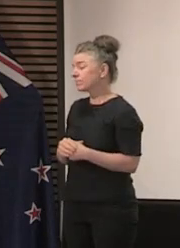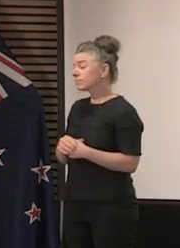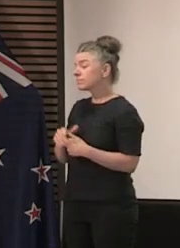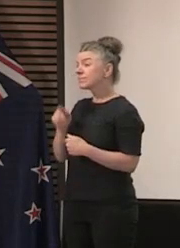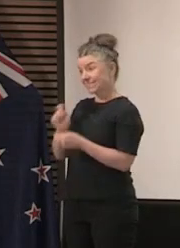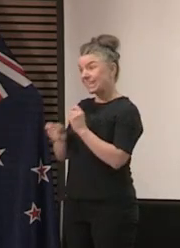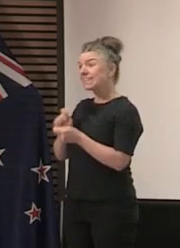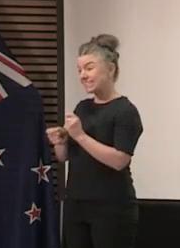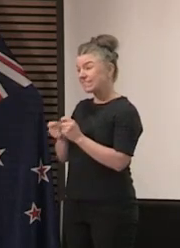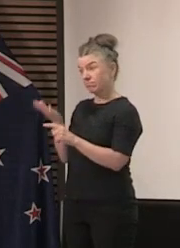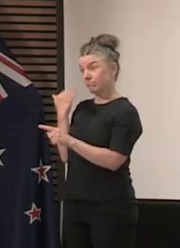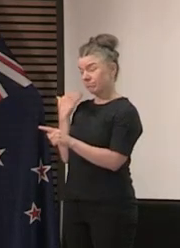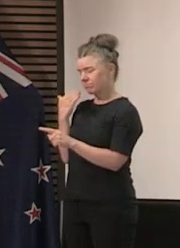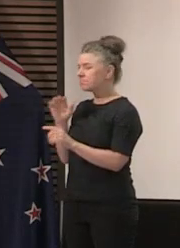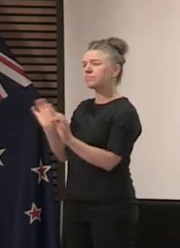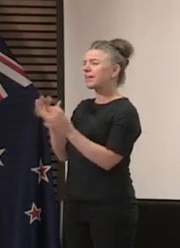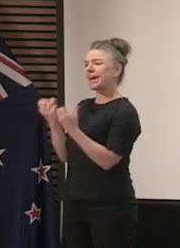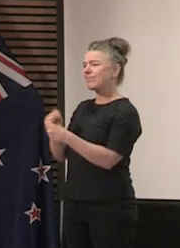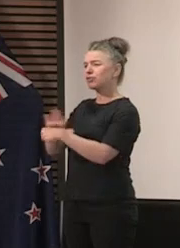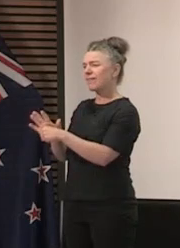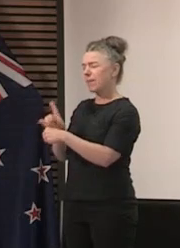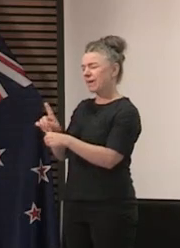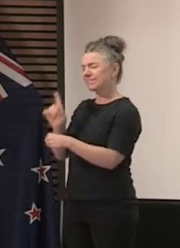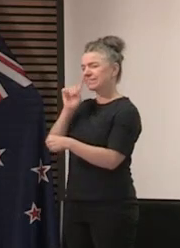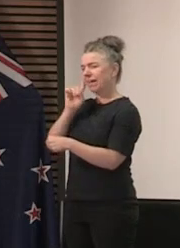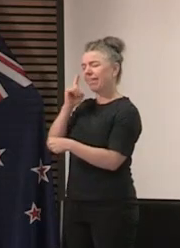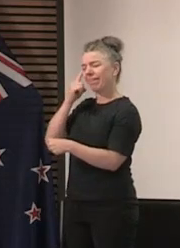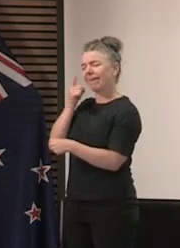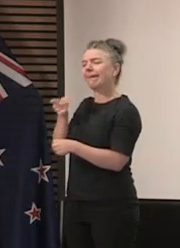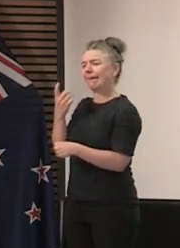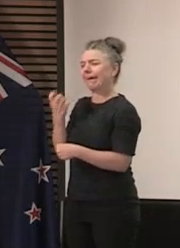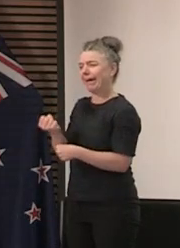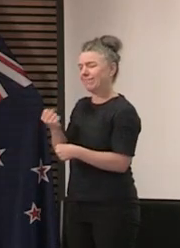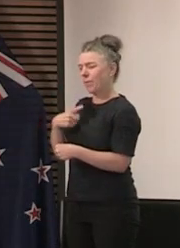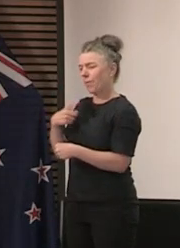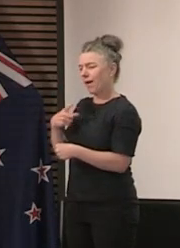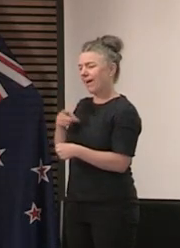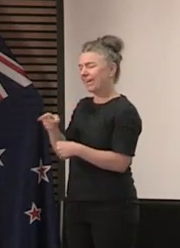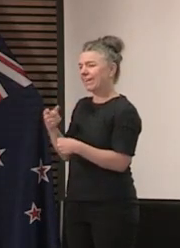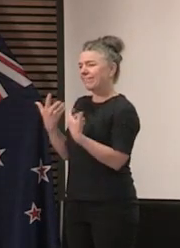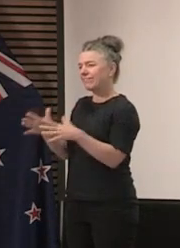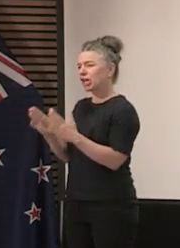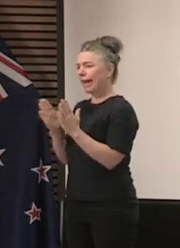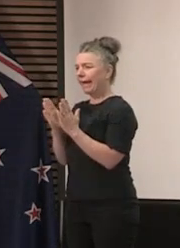Hospital. The man had an underlying condition and while he had tested negative for